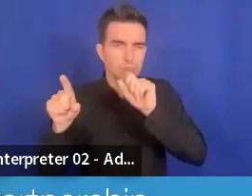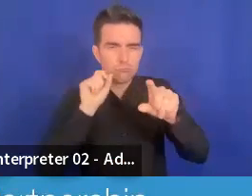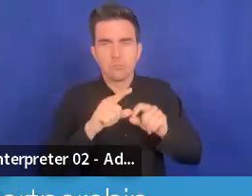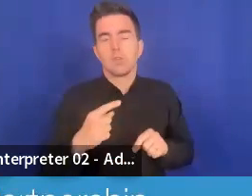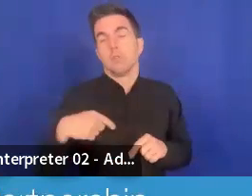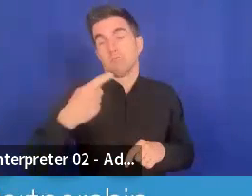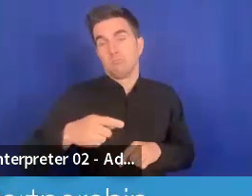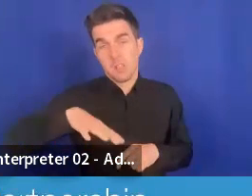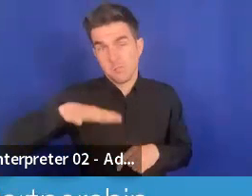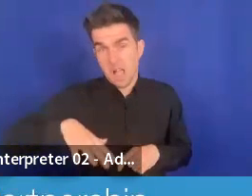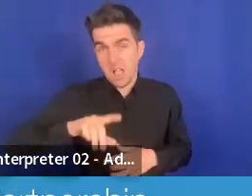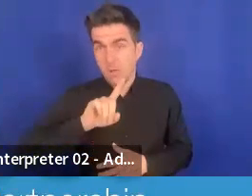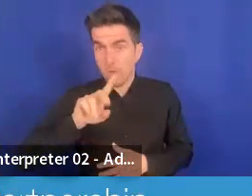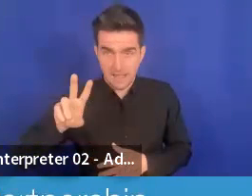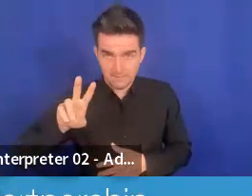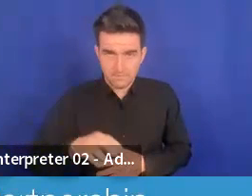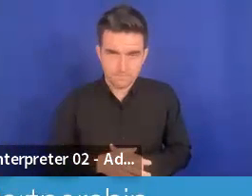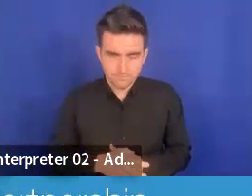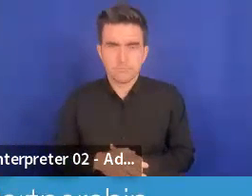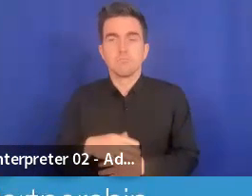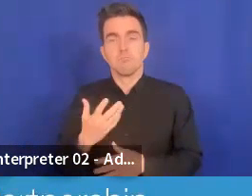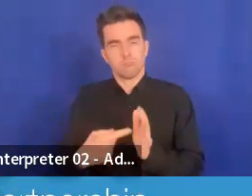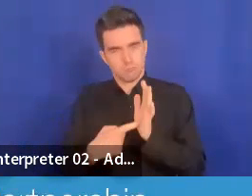I think is not prominently on the agenda of the World Health Assembly.